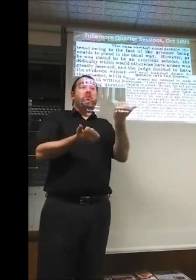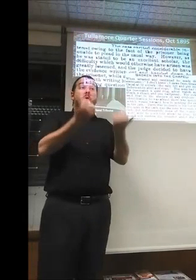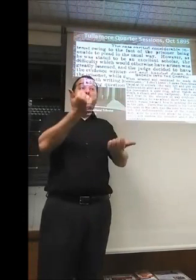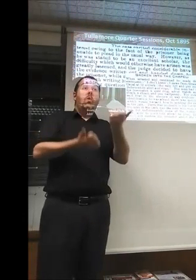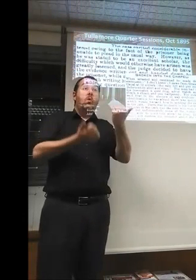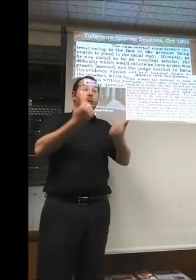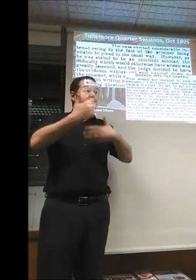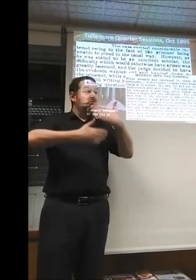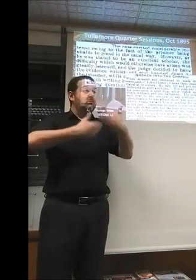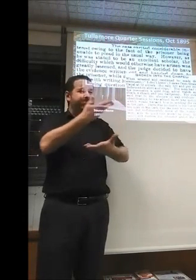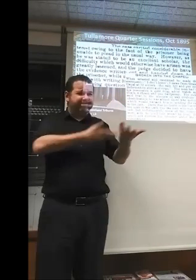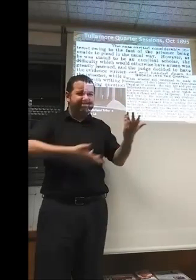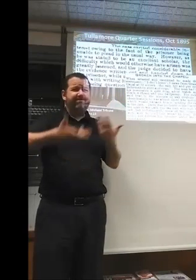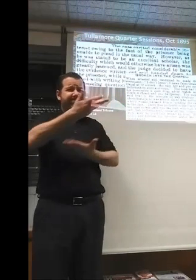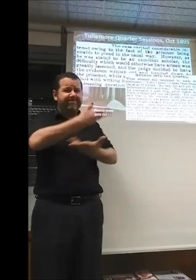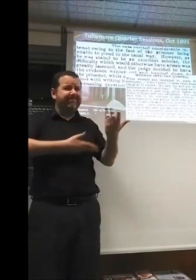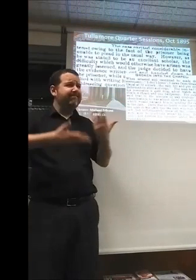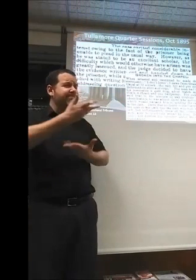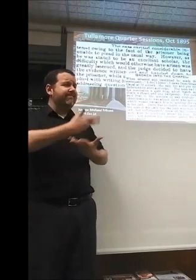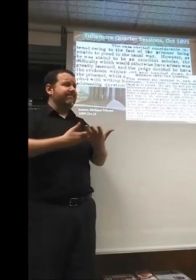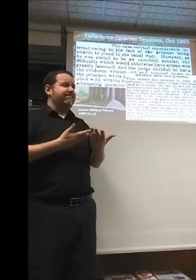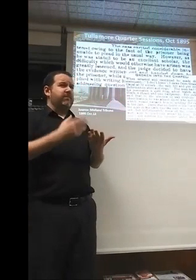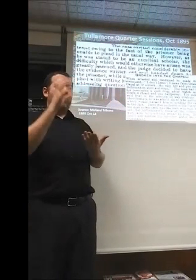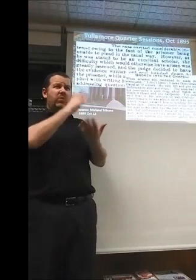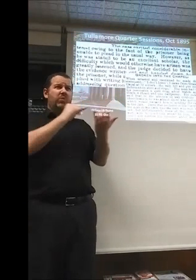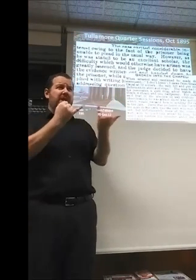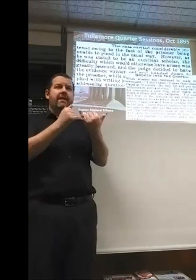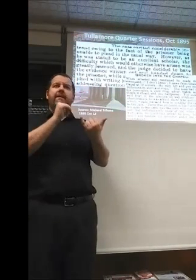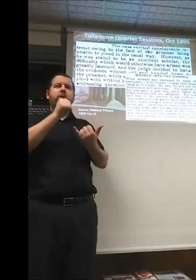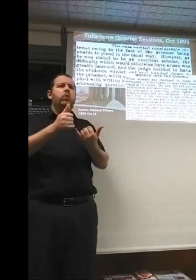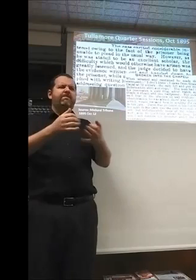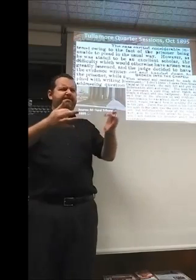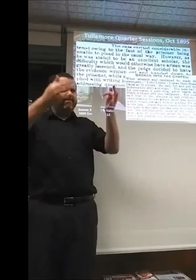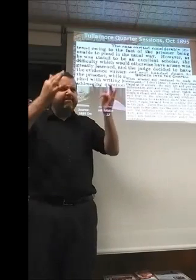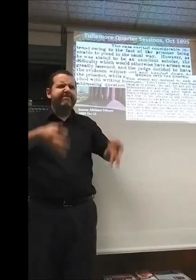a butchers knife into the river.